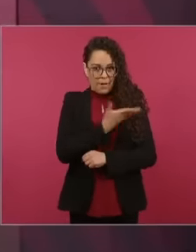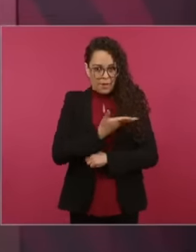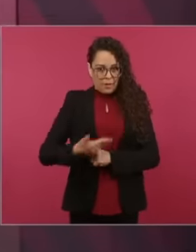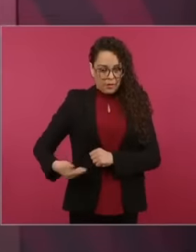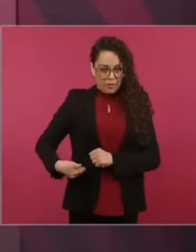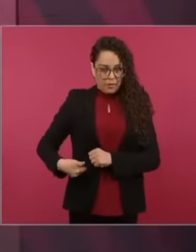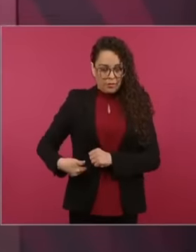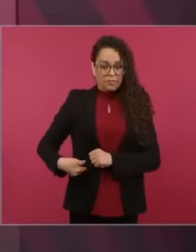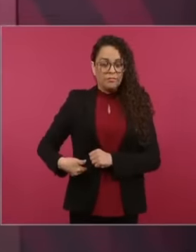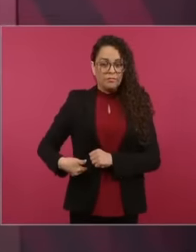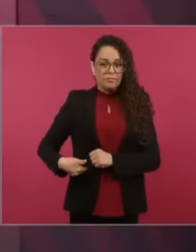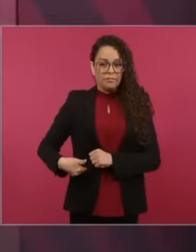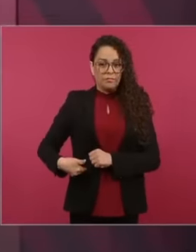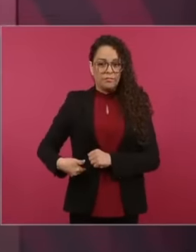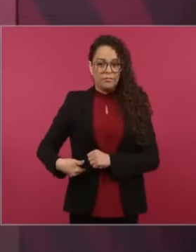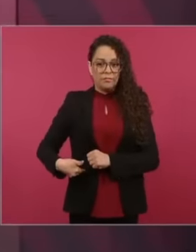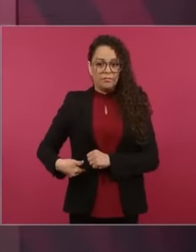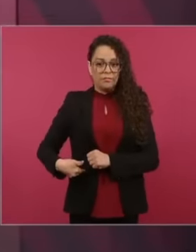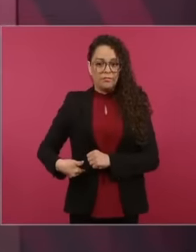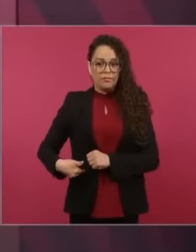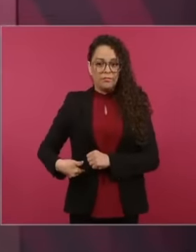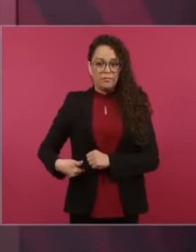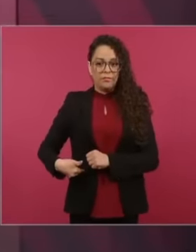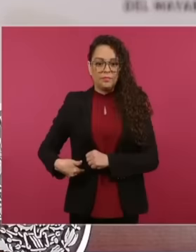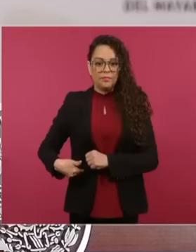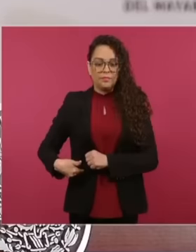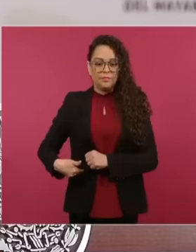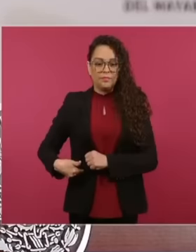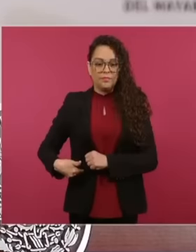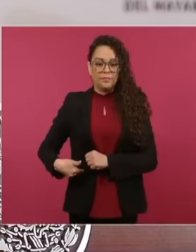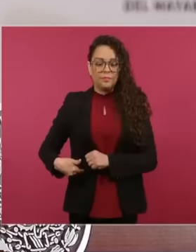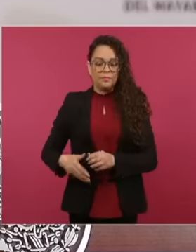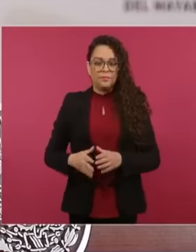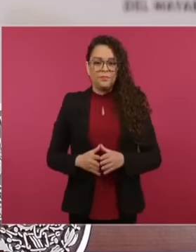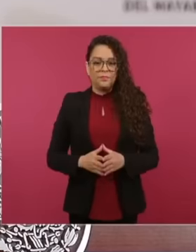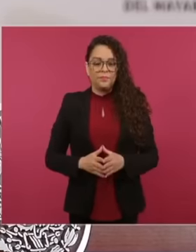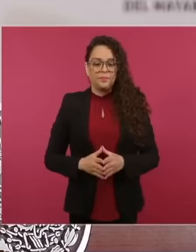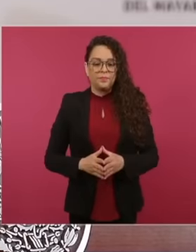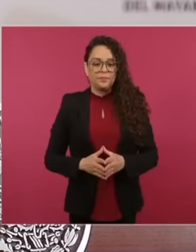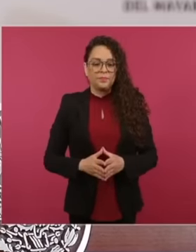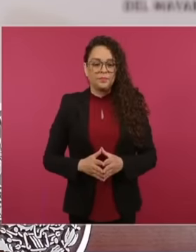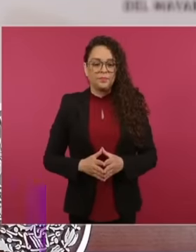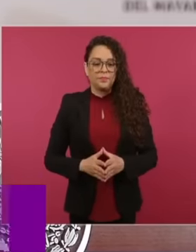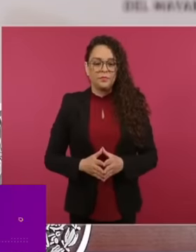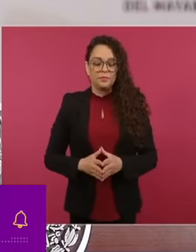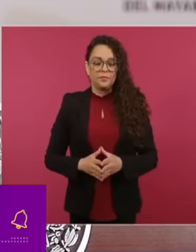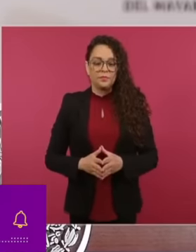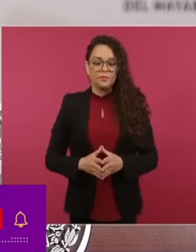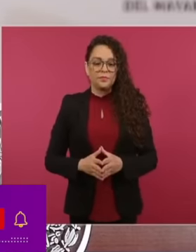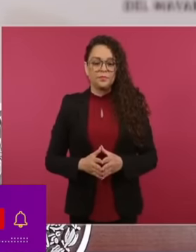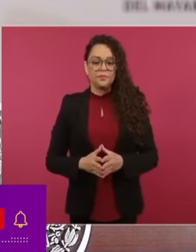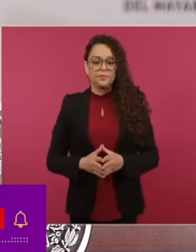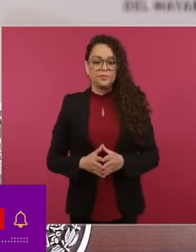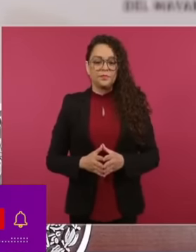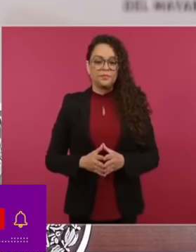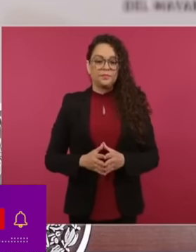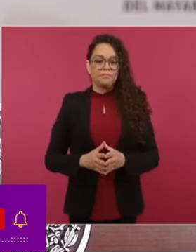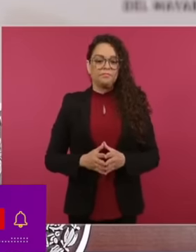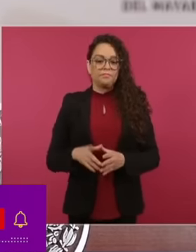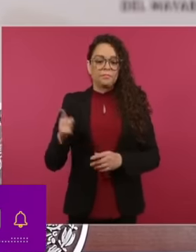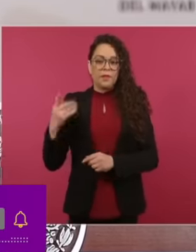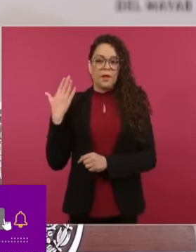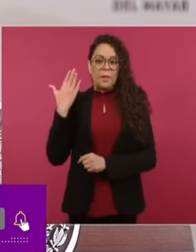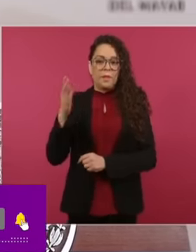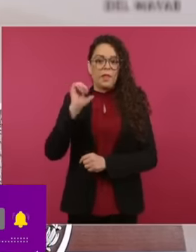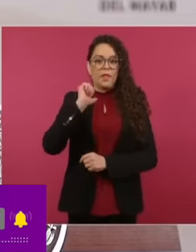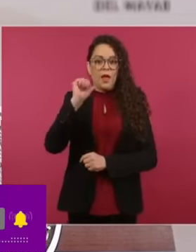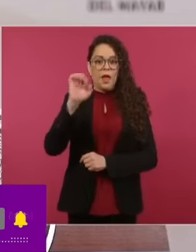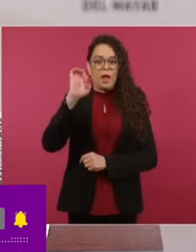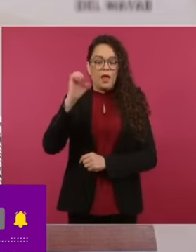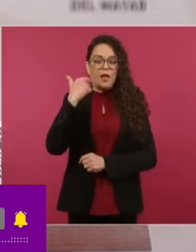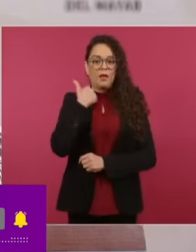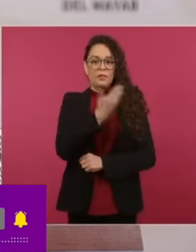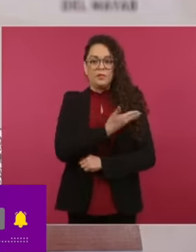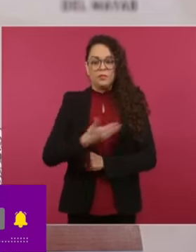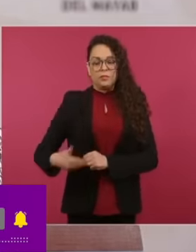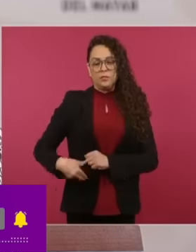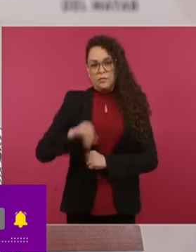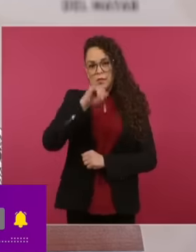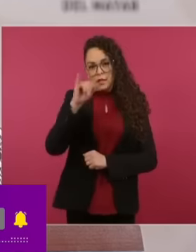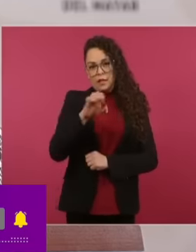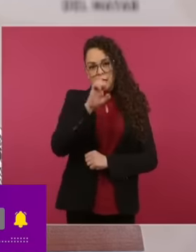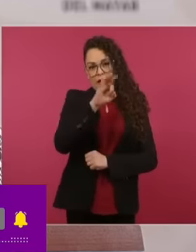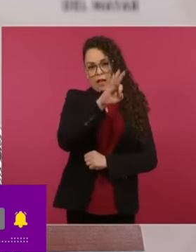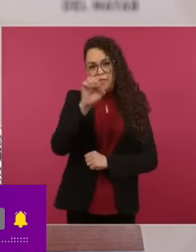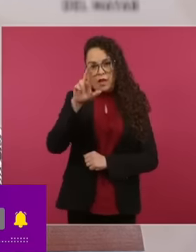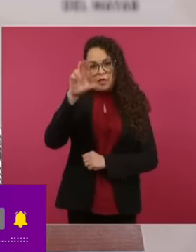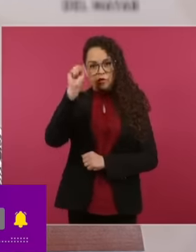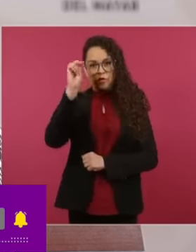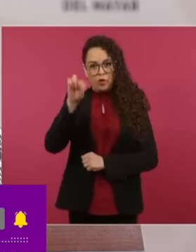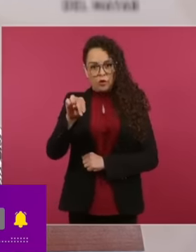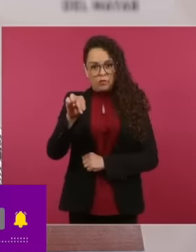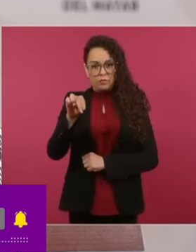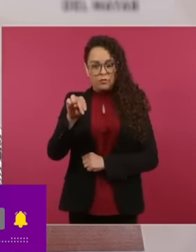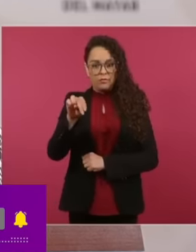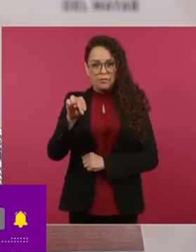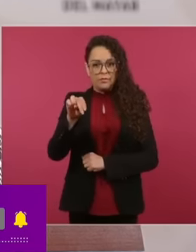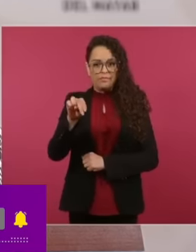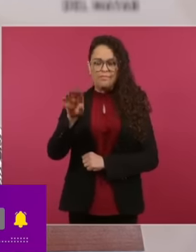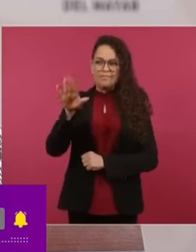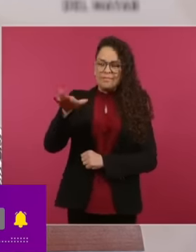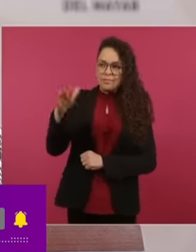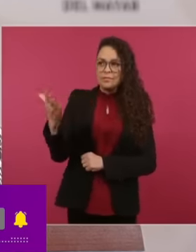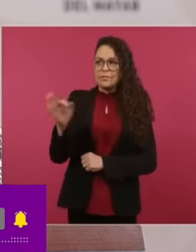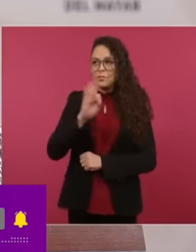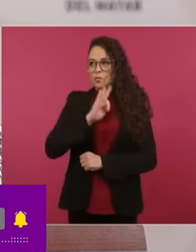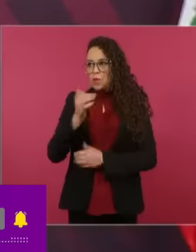who asks the former president of Jefferson for advice on how to resolve